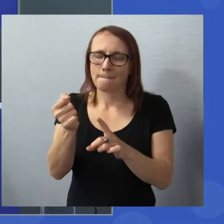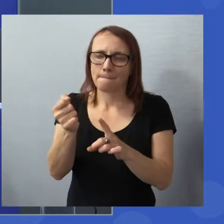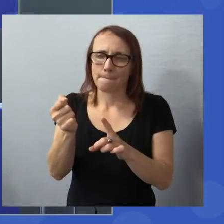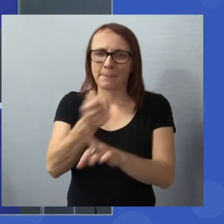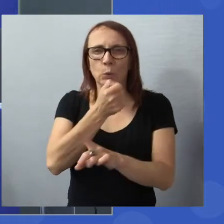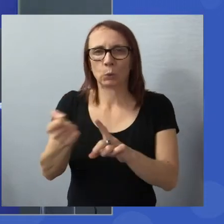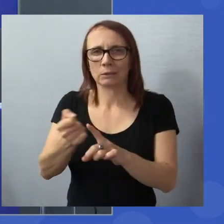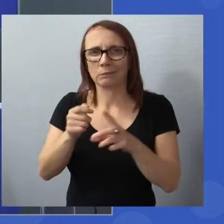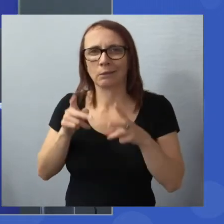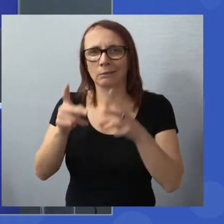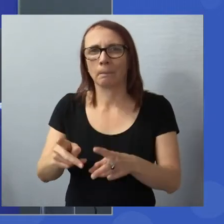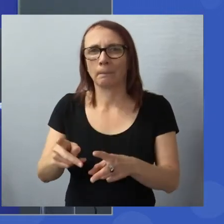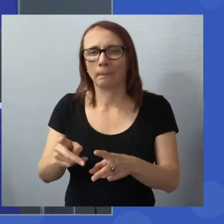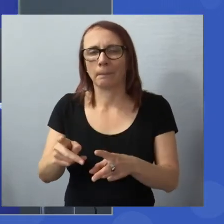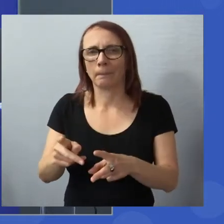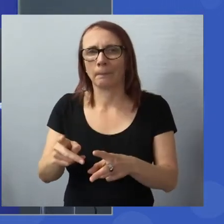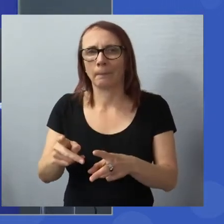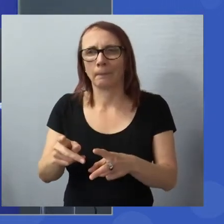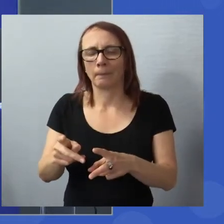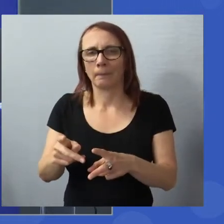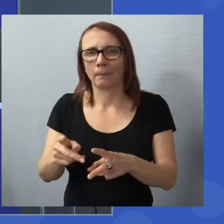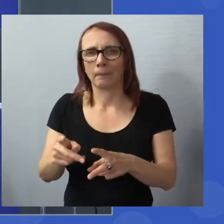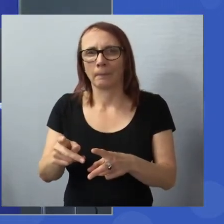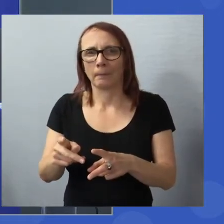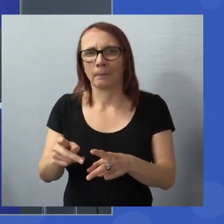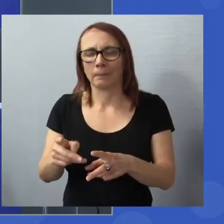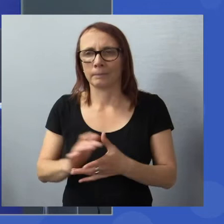system where you catch them out from making misleading statements I think